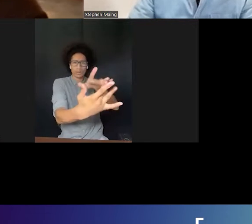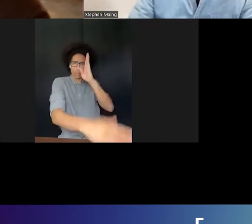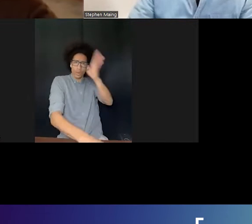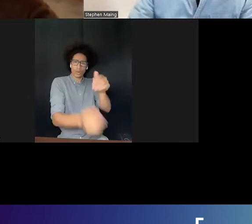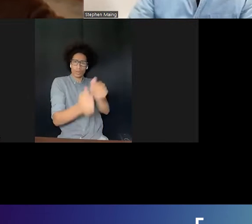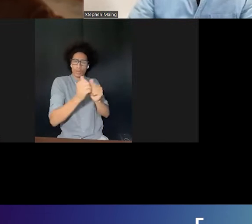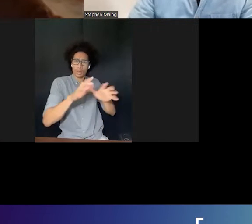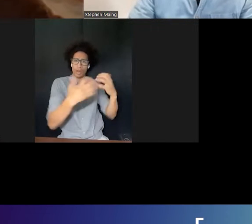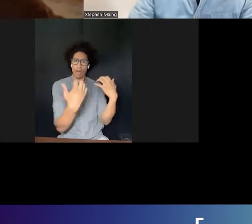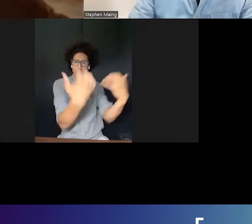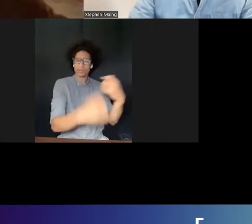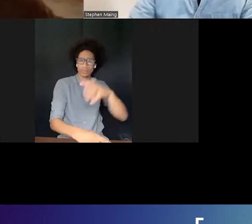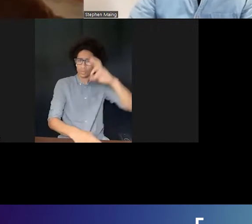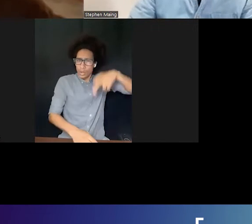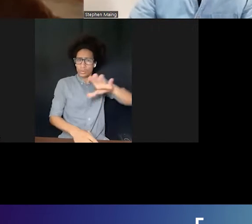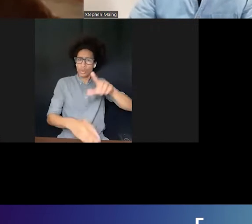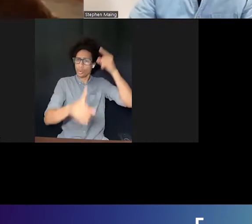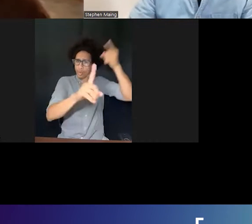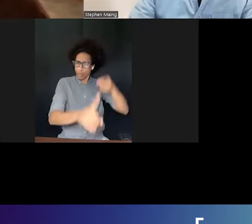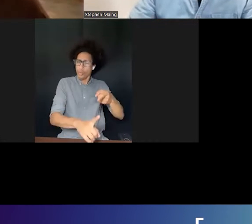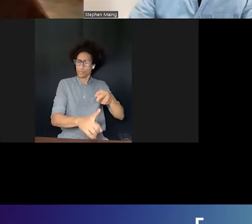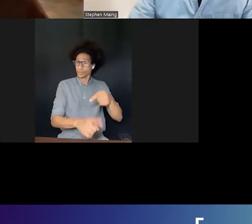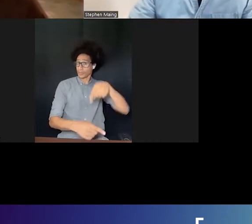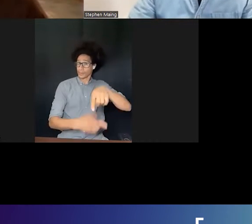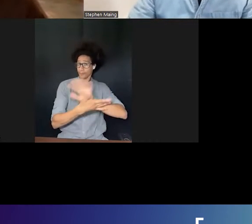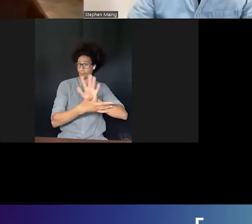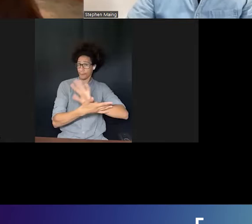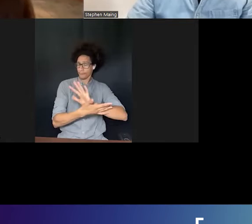I think with this film, you know, a conversation we had was, look, you know,